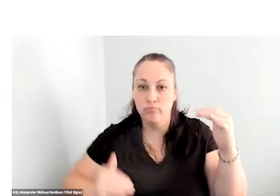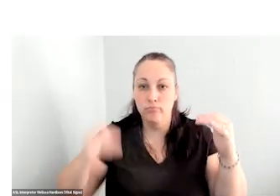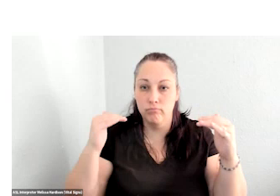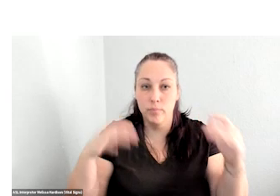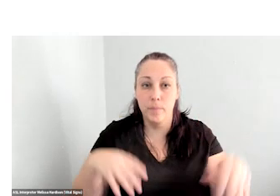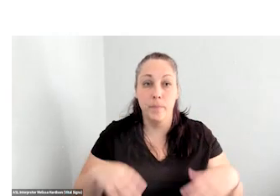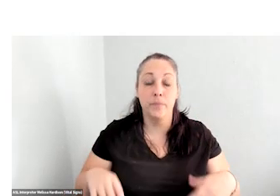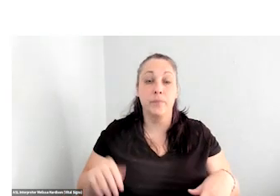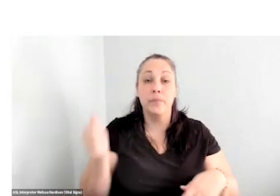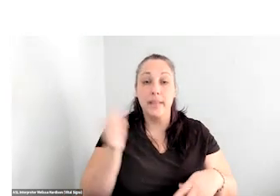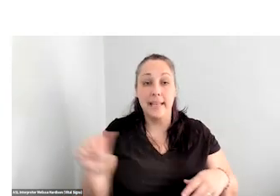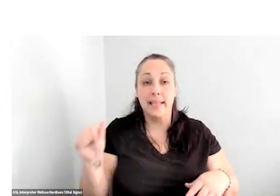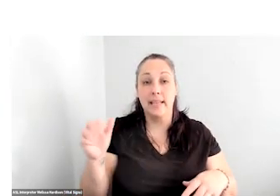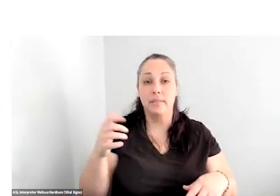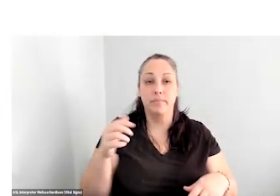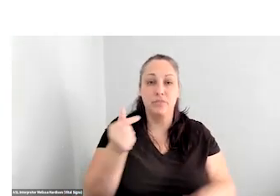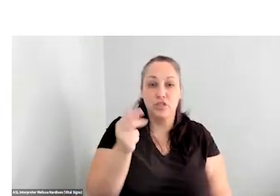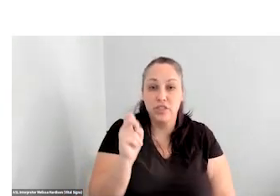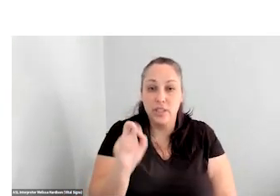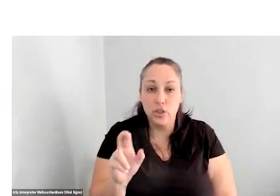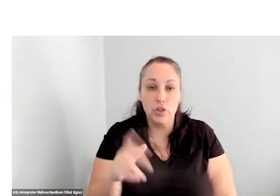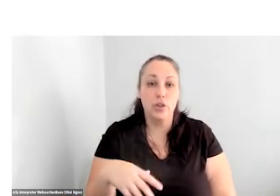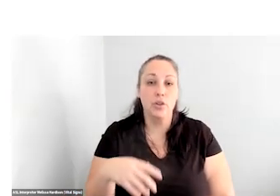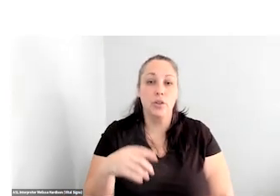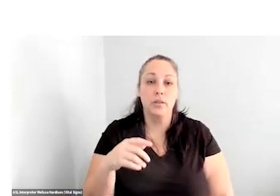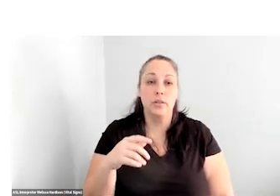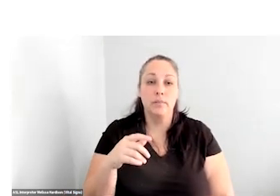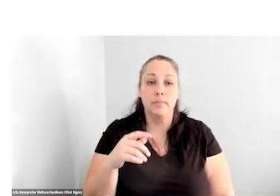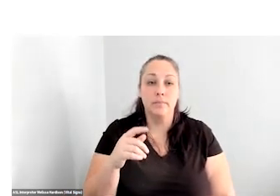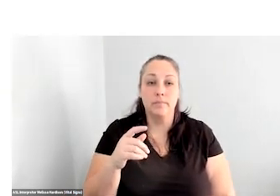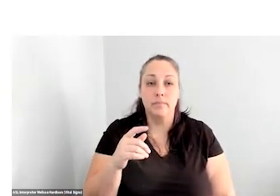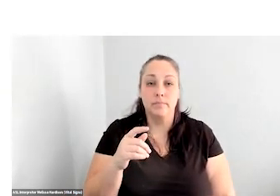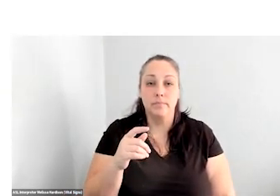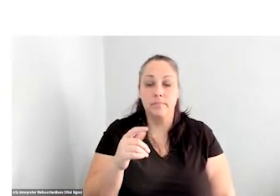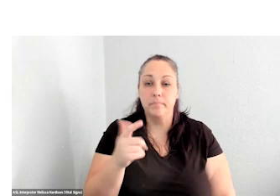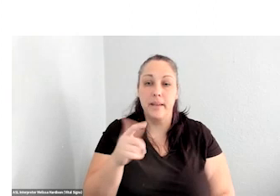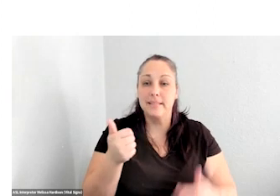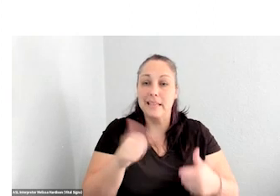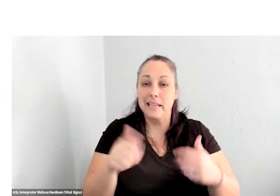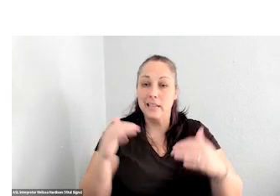with systematic change strategies, while the AGEP program aims